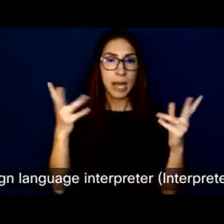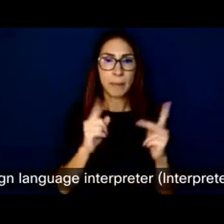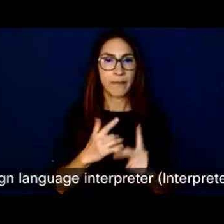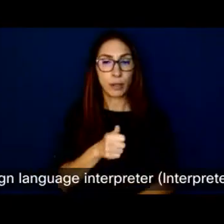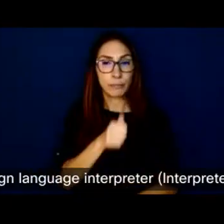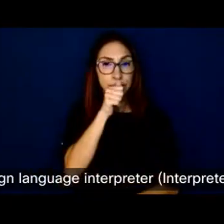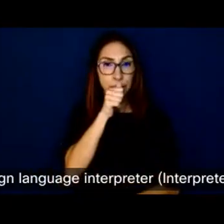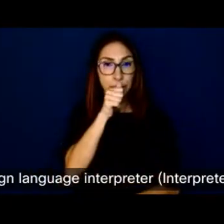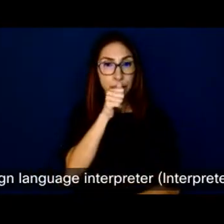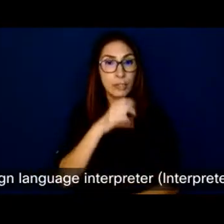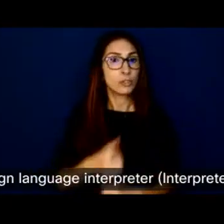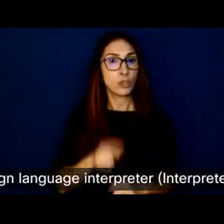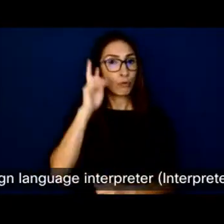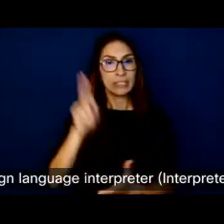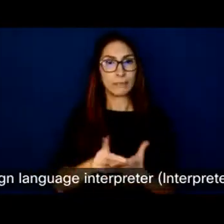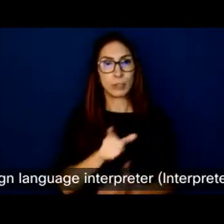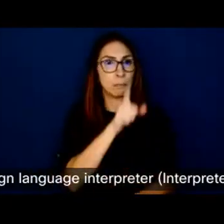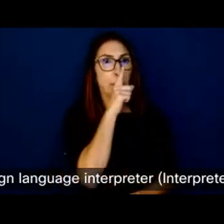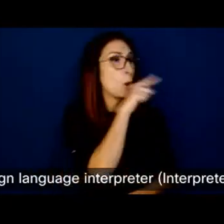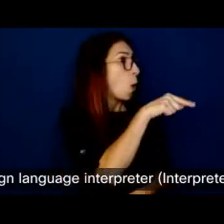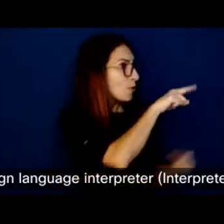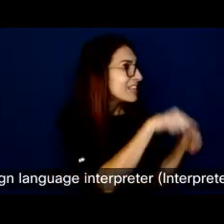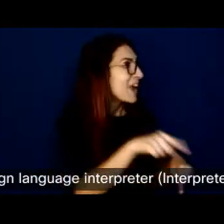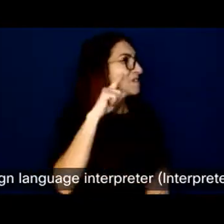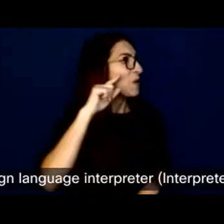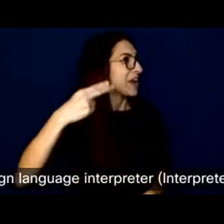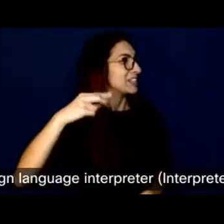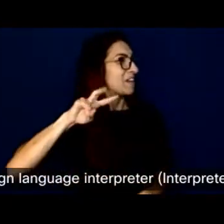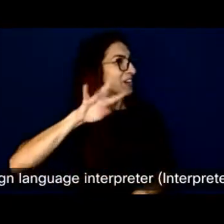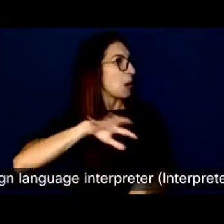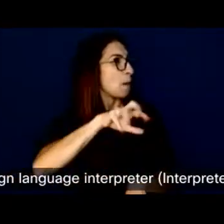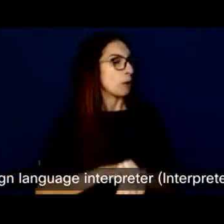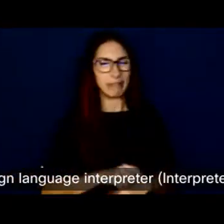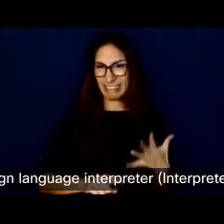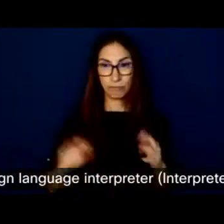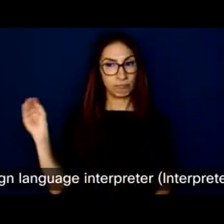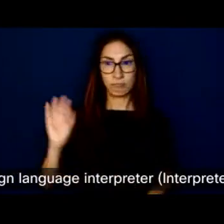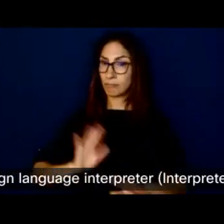for your HIV appointment. Things like that. Secondly, language